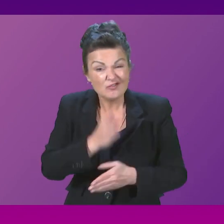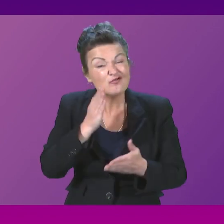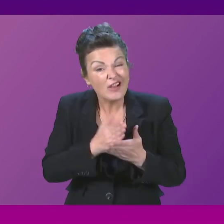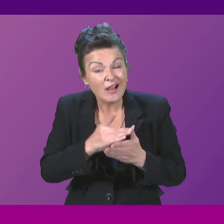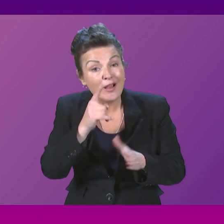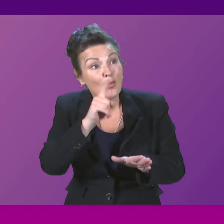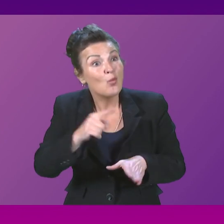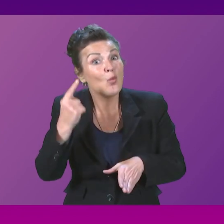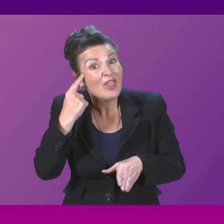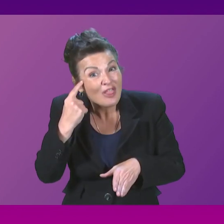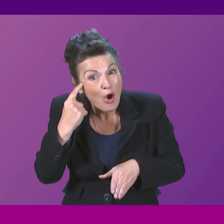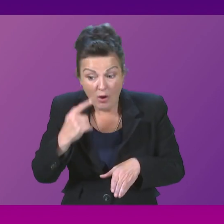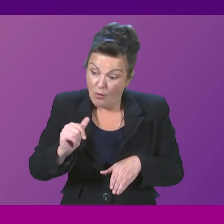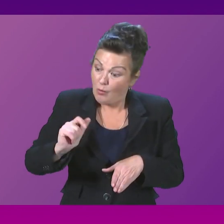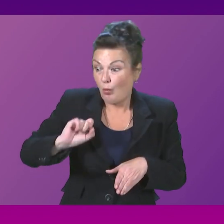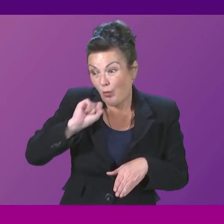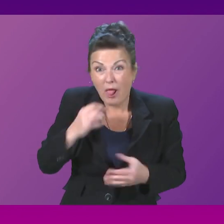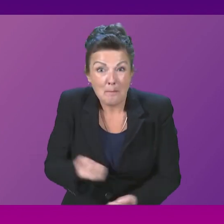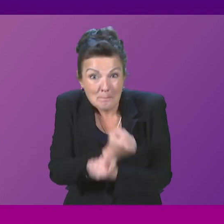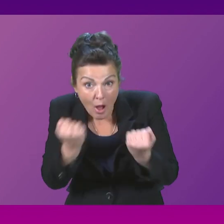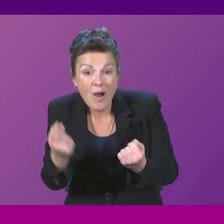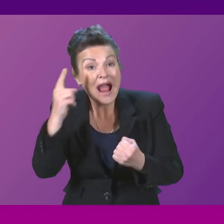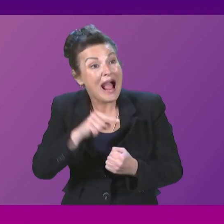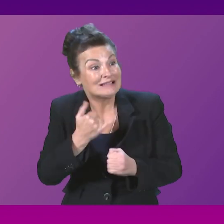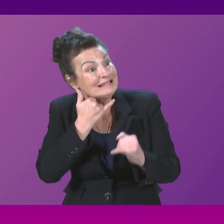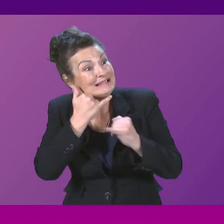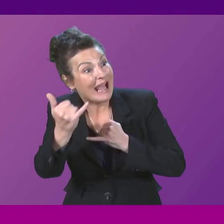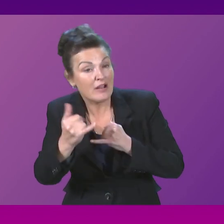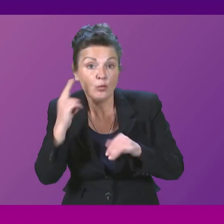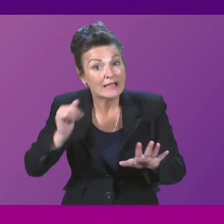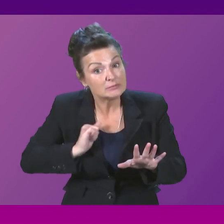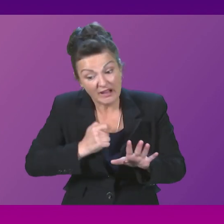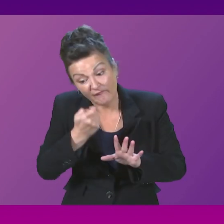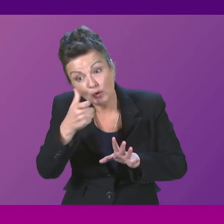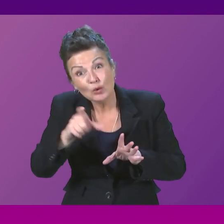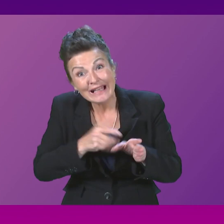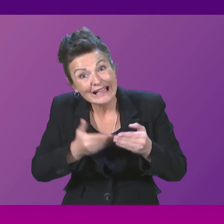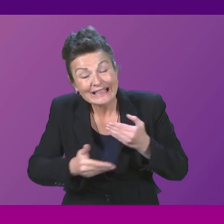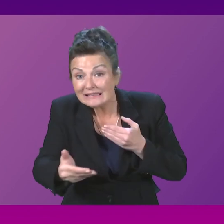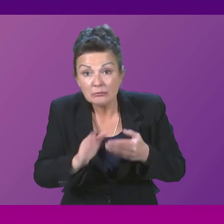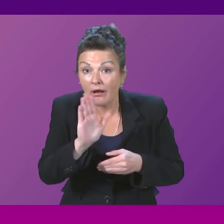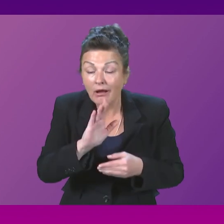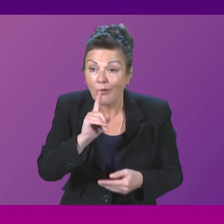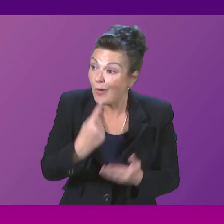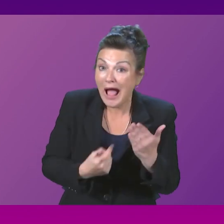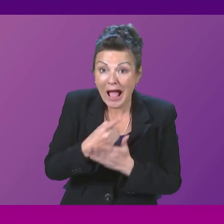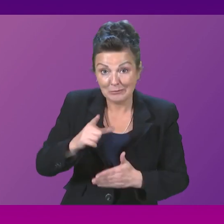were not interrupted for several days—in fact, all supplies and services were reinstated